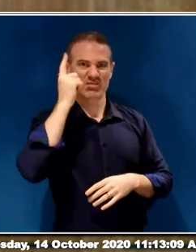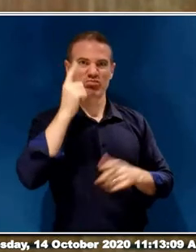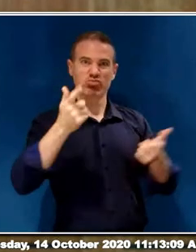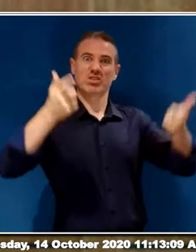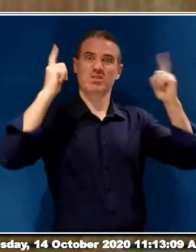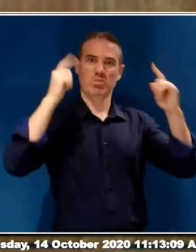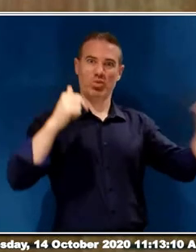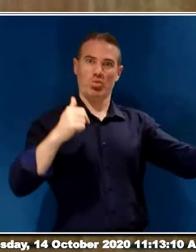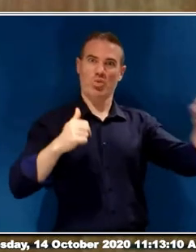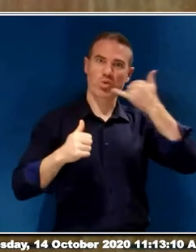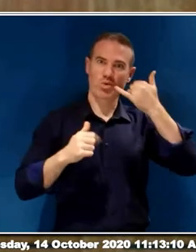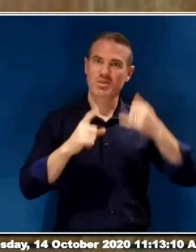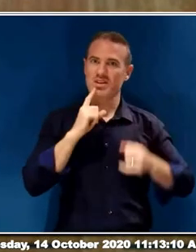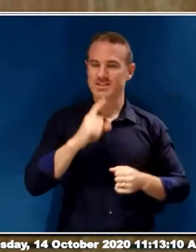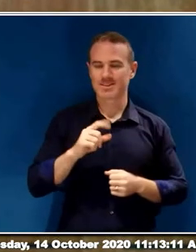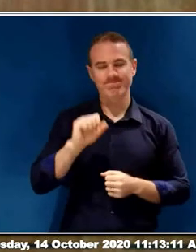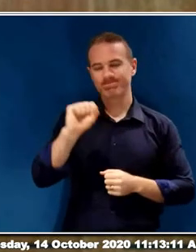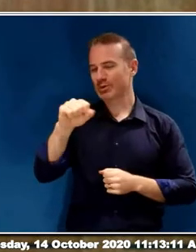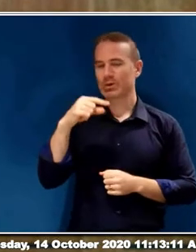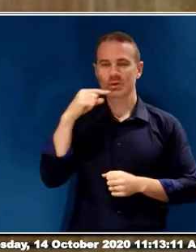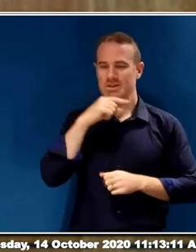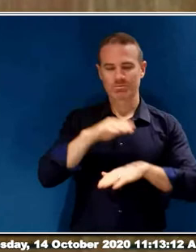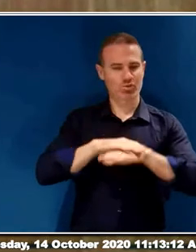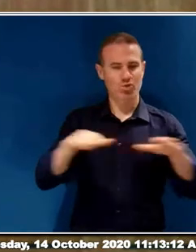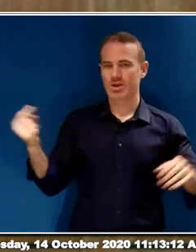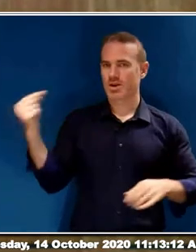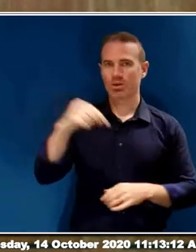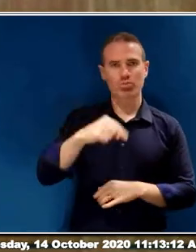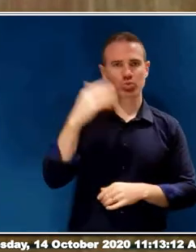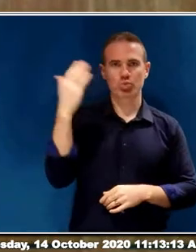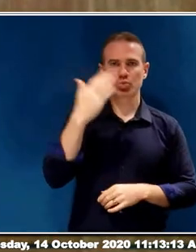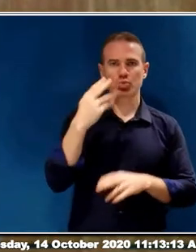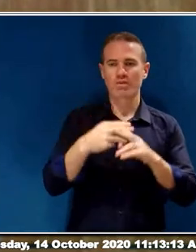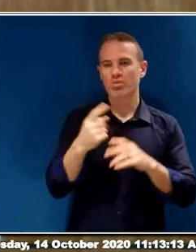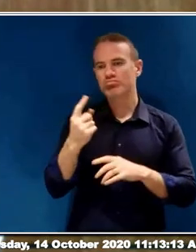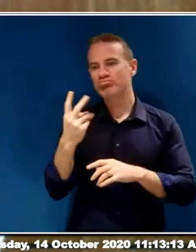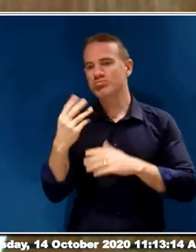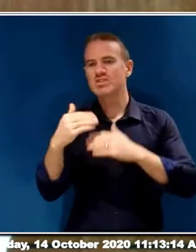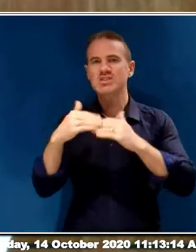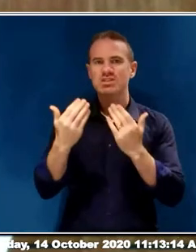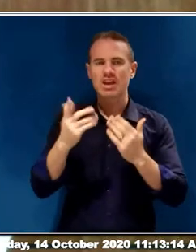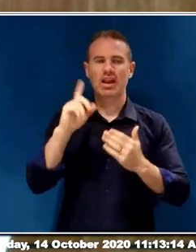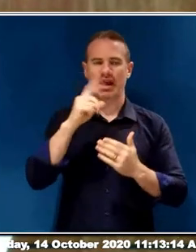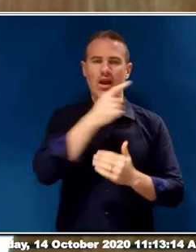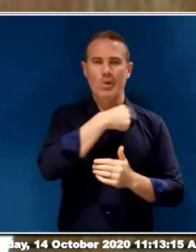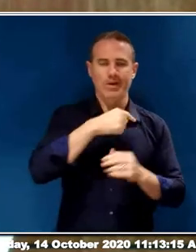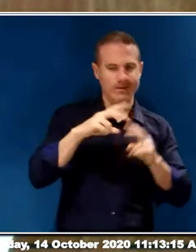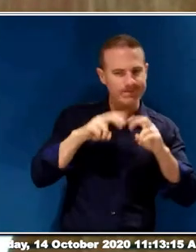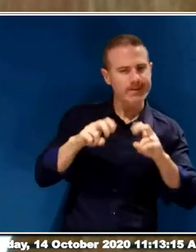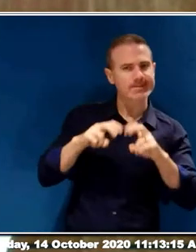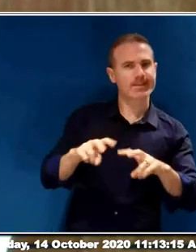whilst they do an investigation. And was he then in fact suspended?